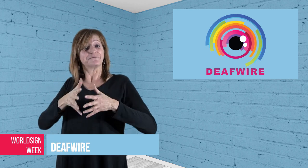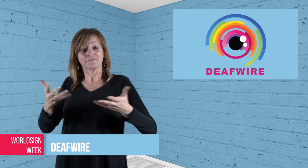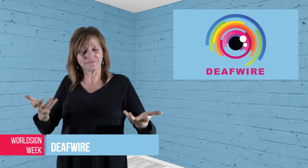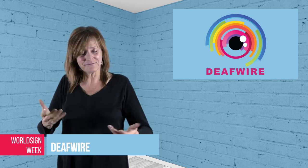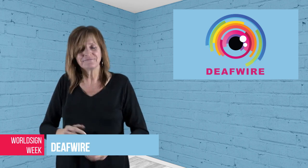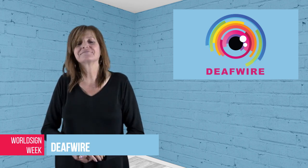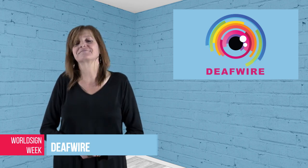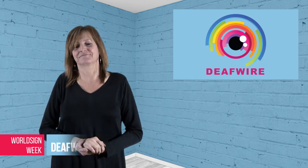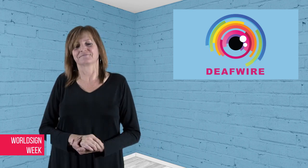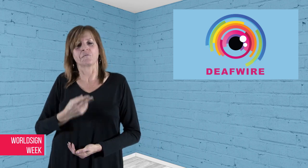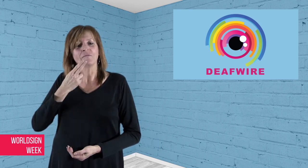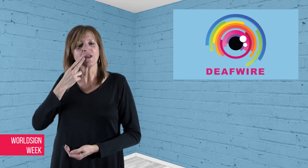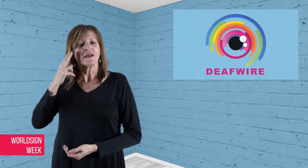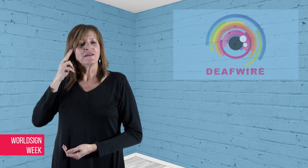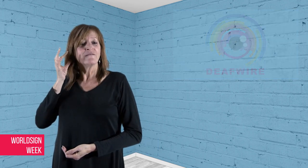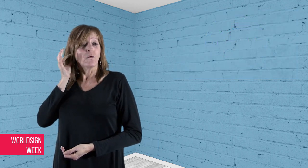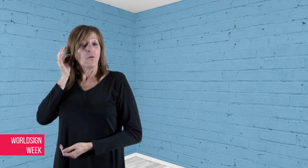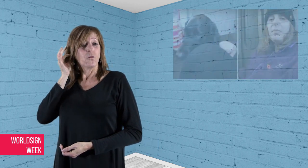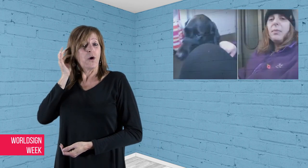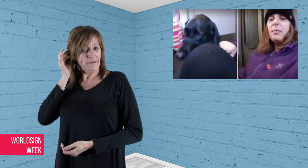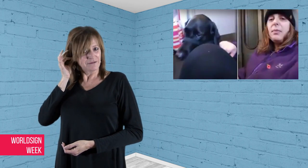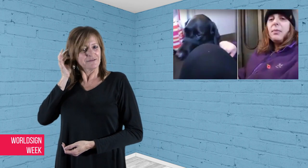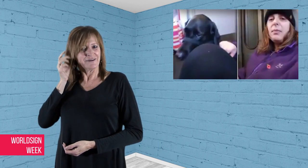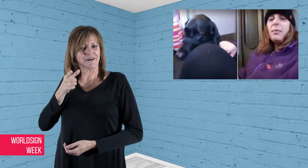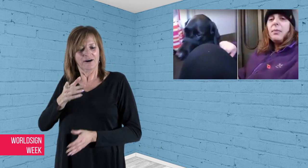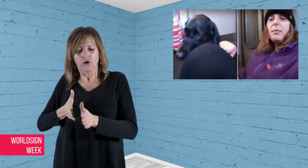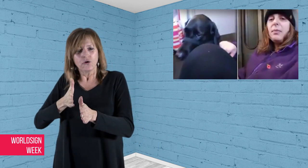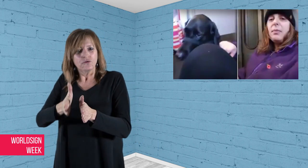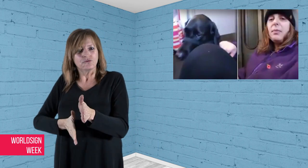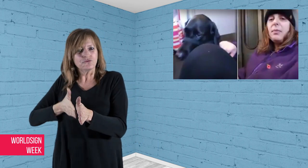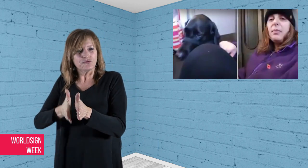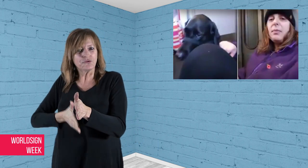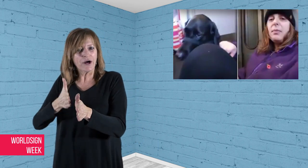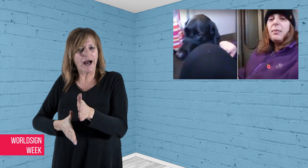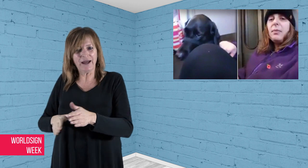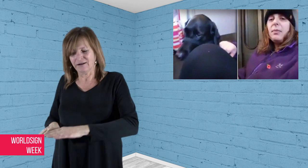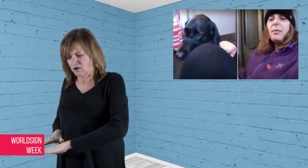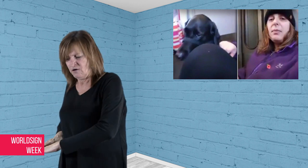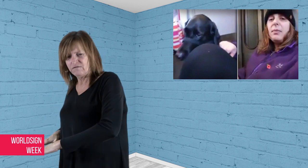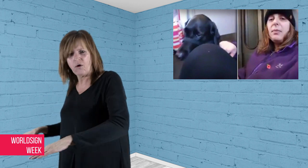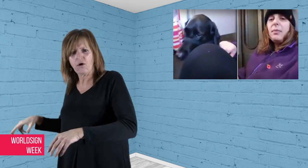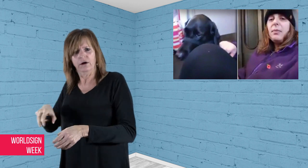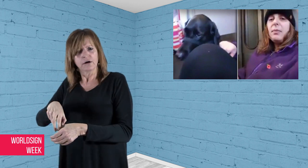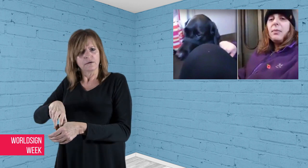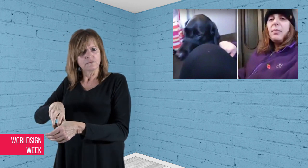first news story: Lisa Baldock, a